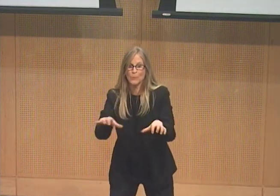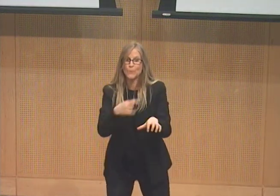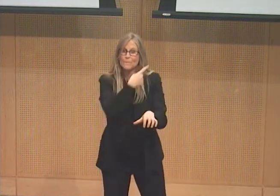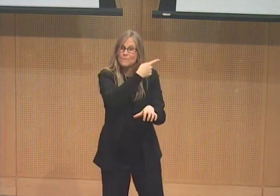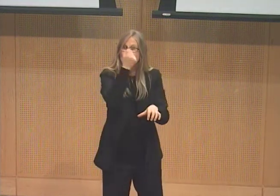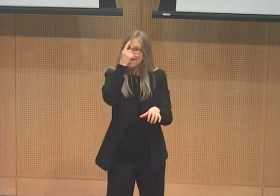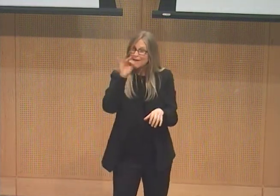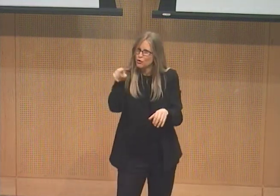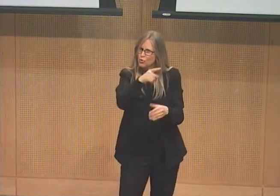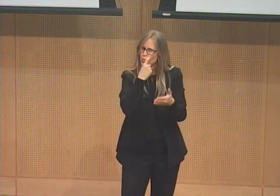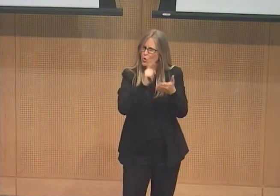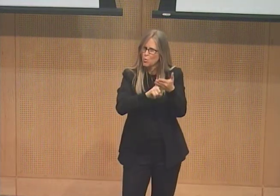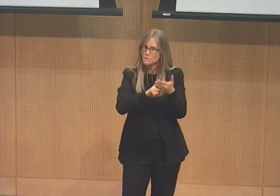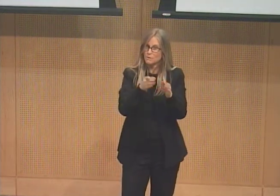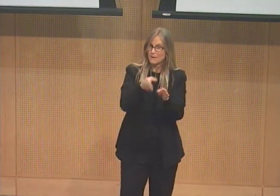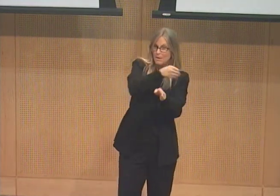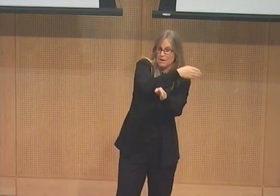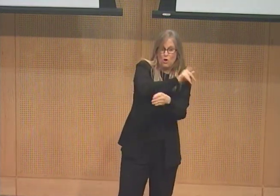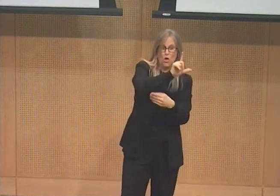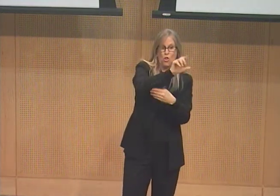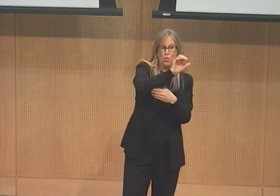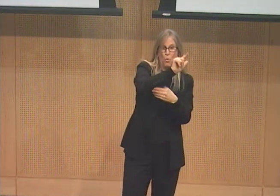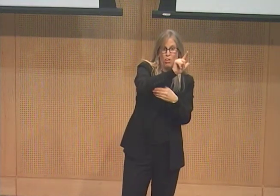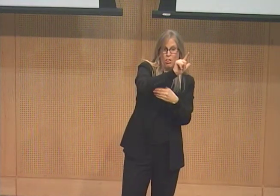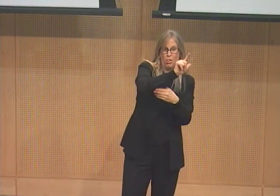and it explains what kind of things she can do.